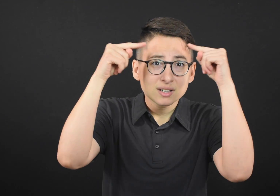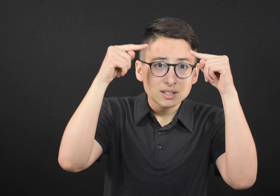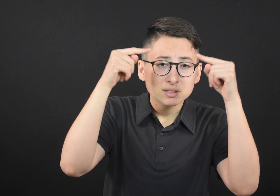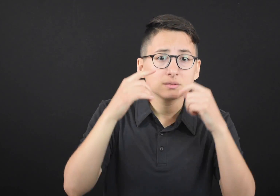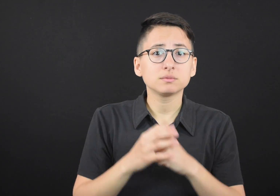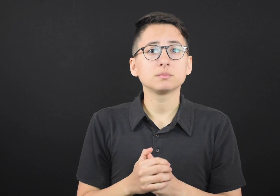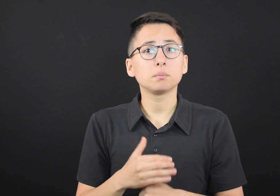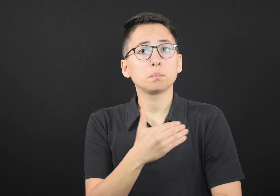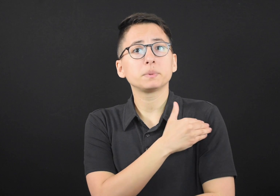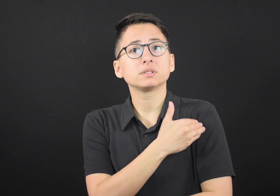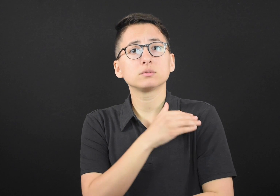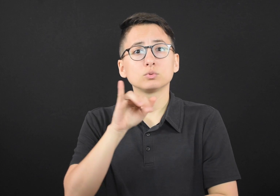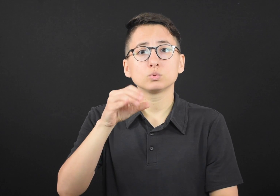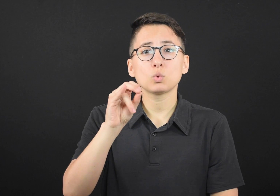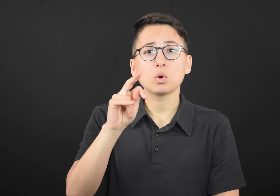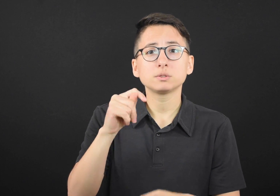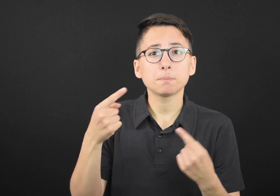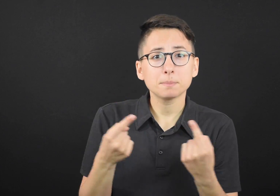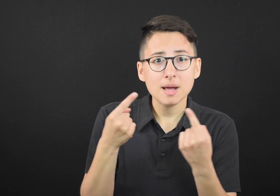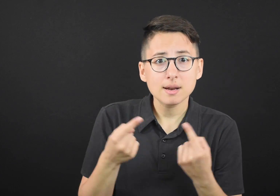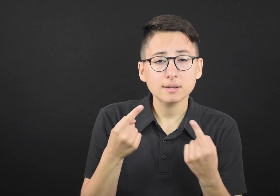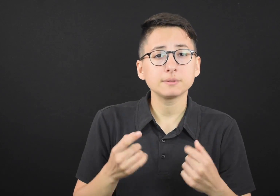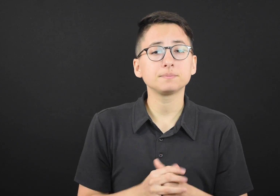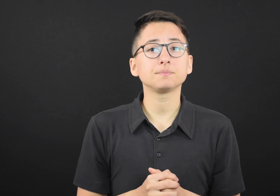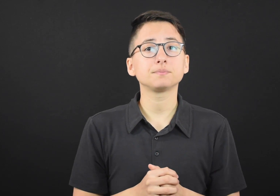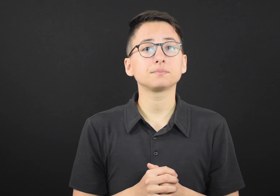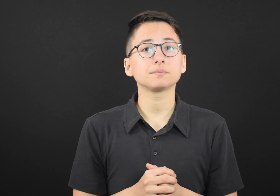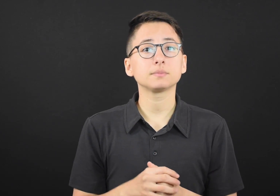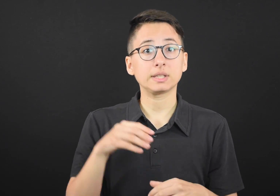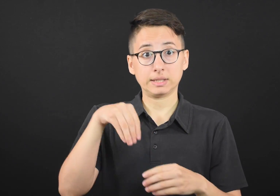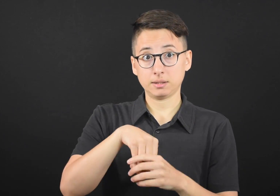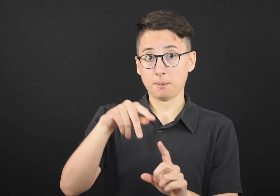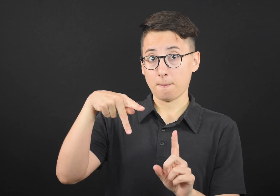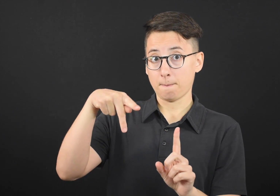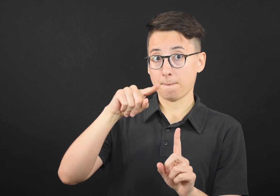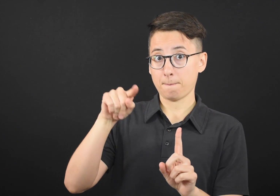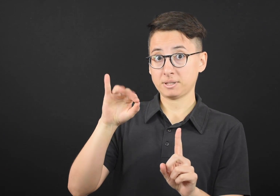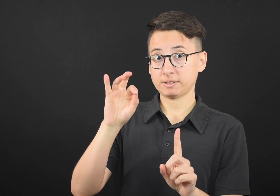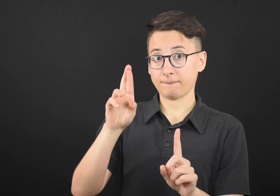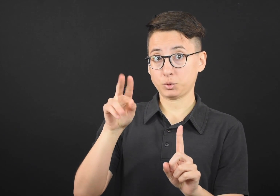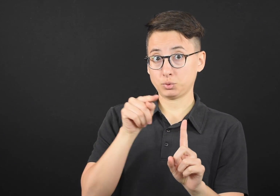headache and muscle and joint pains. In the study of the Pfizer